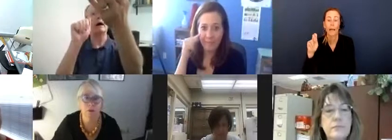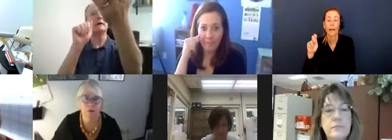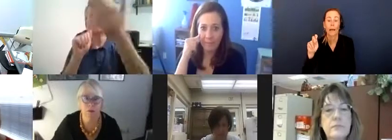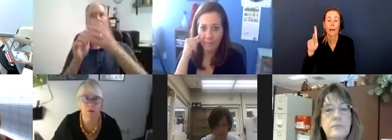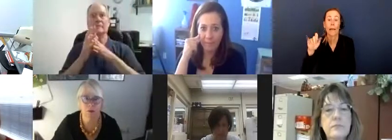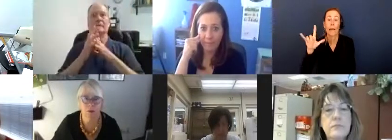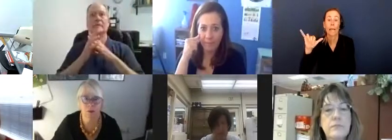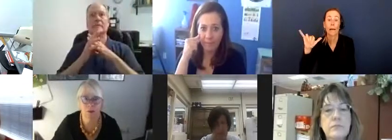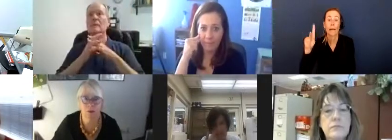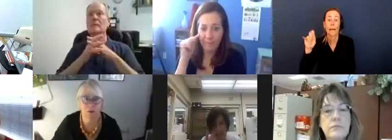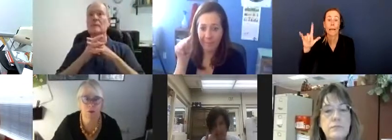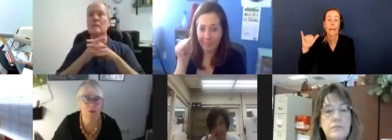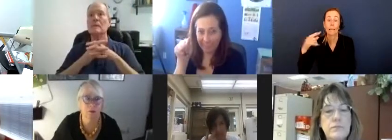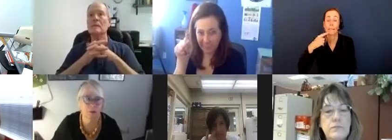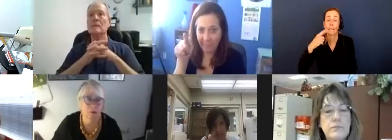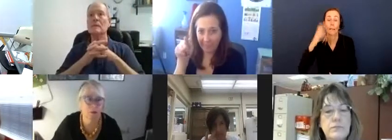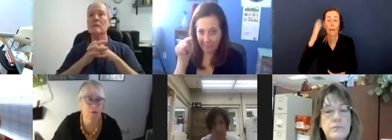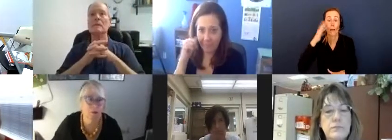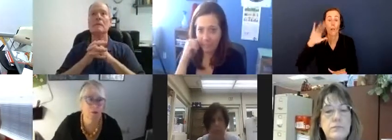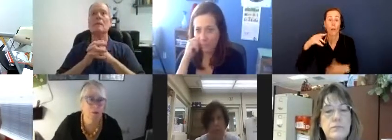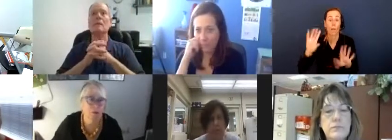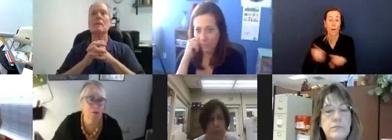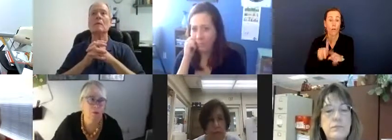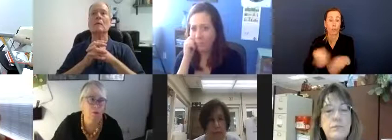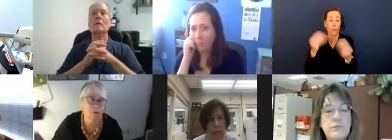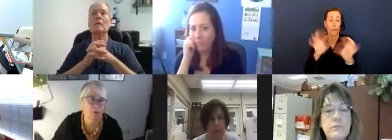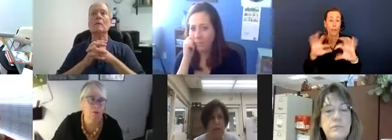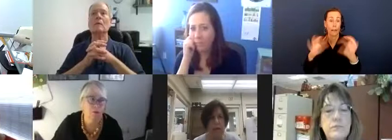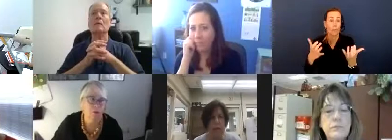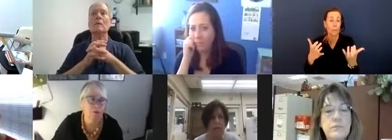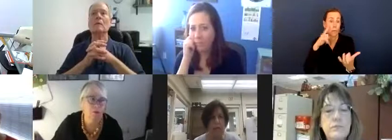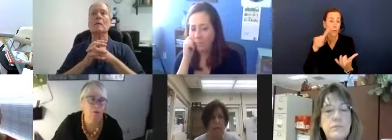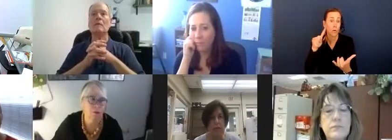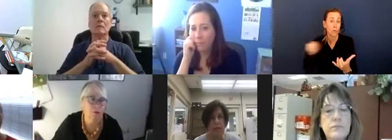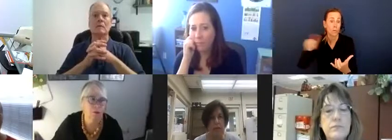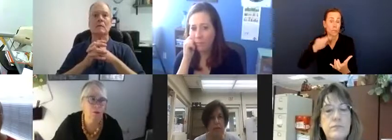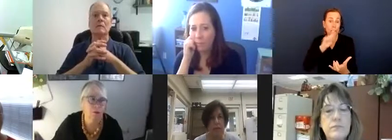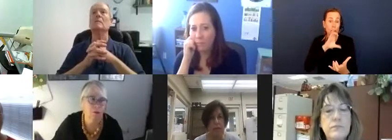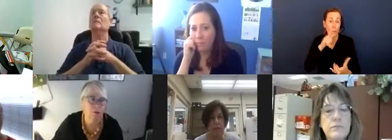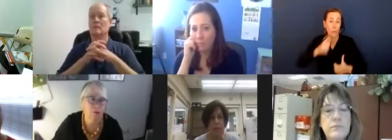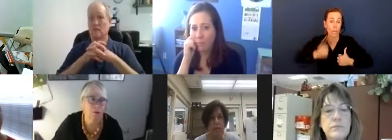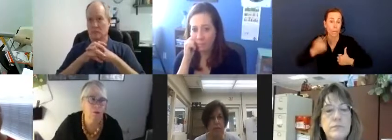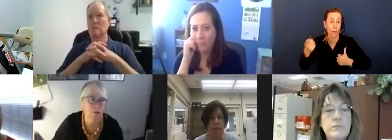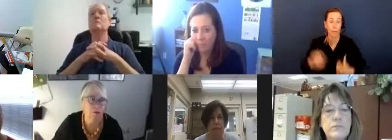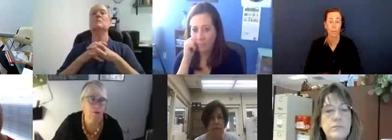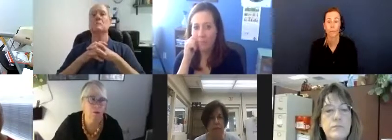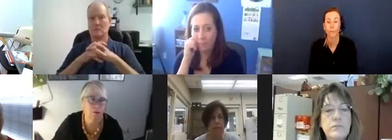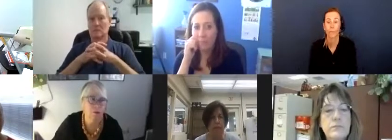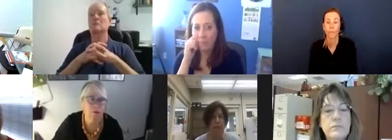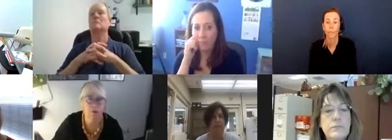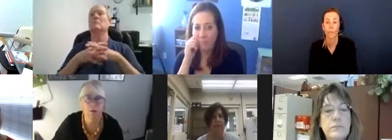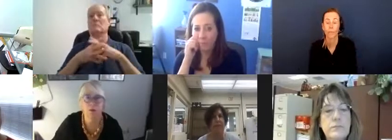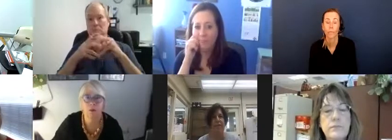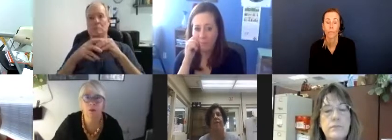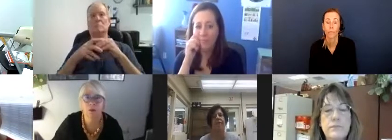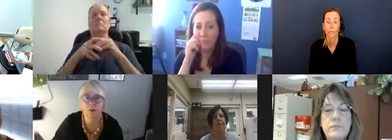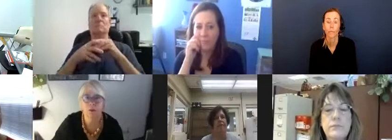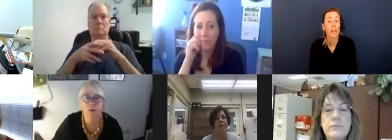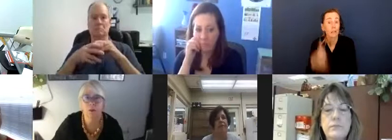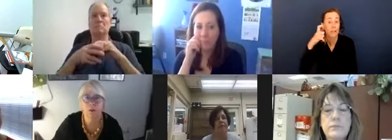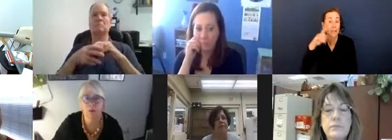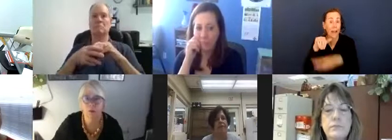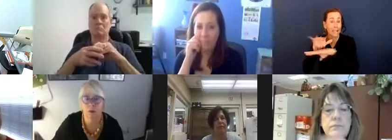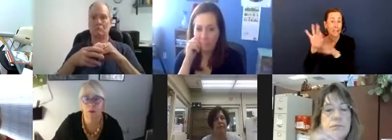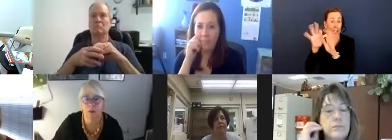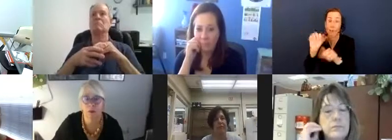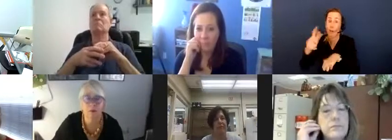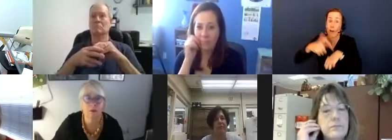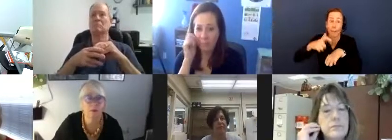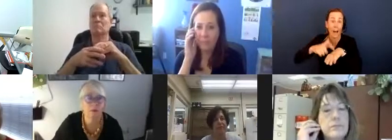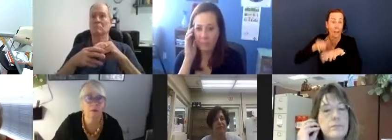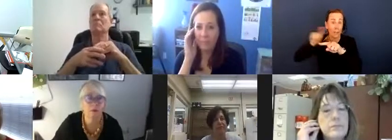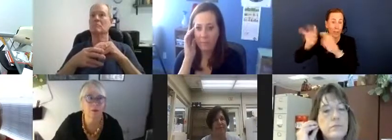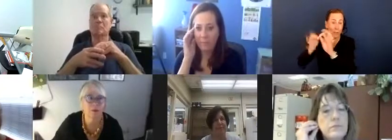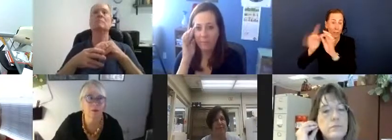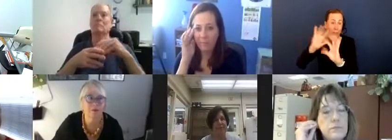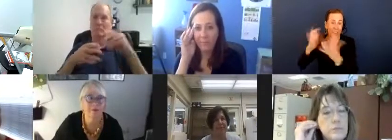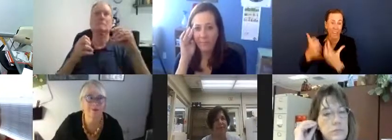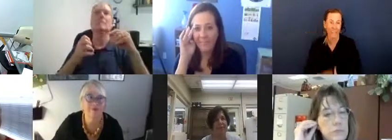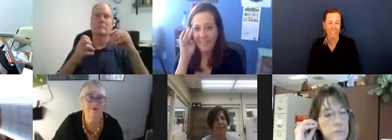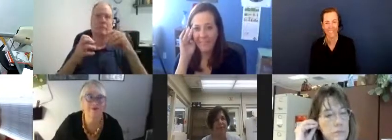Kayla: Kayla here. We also provide an ASL interpreter for classes at the Marist for the senior citizens living there. send interpreters there all the time.